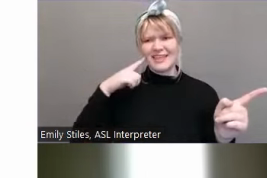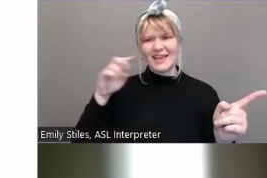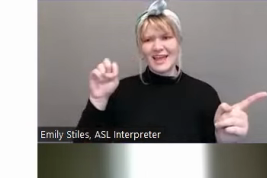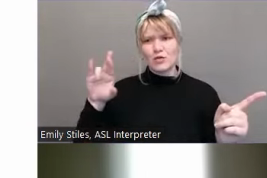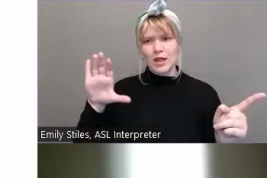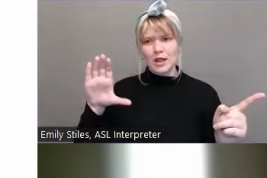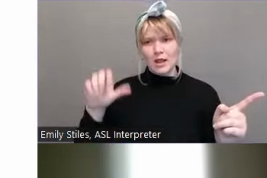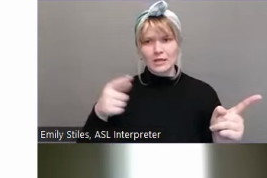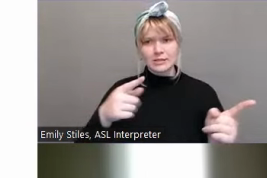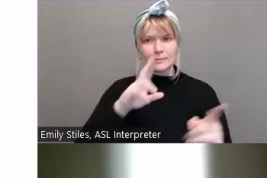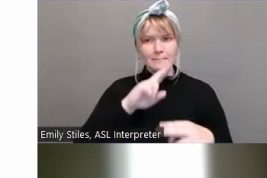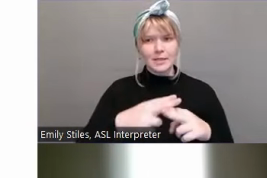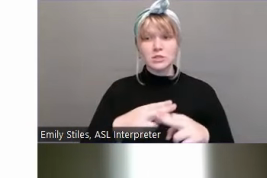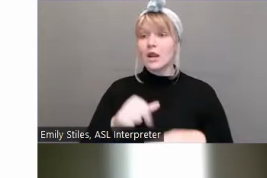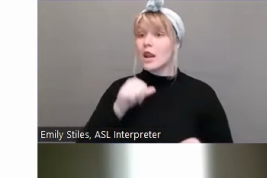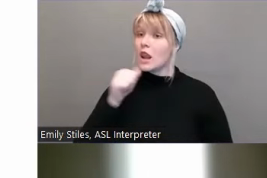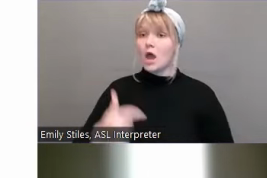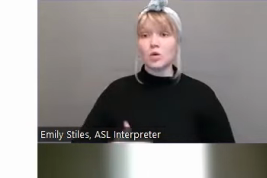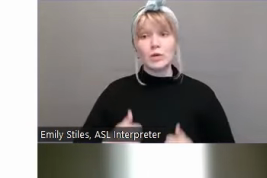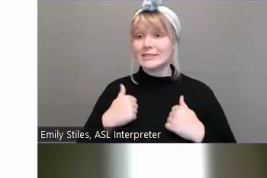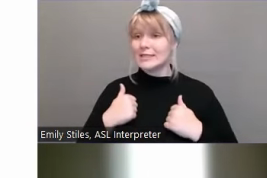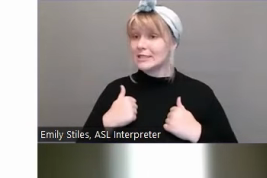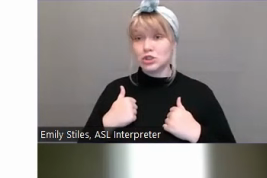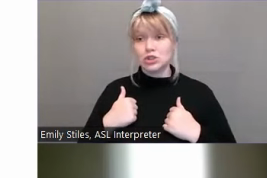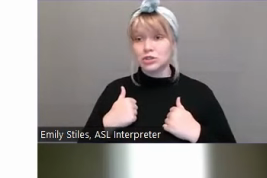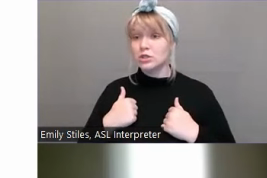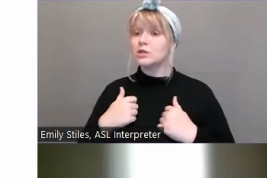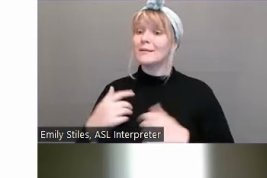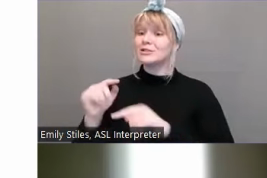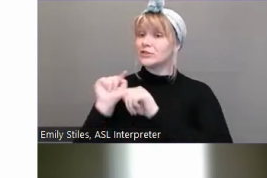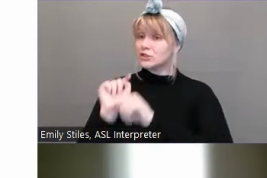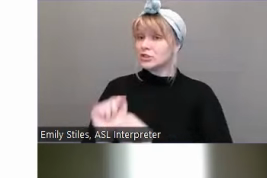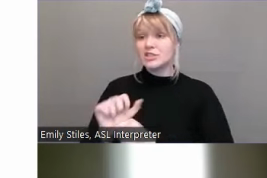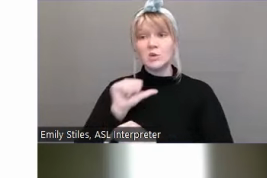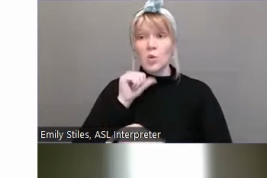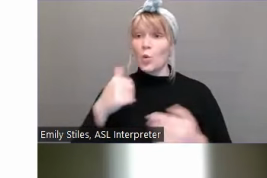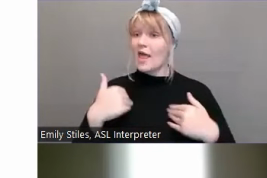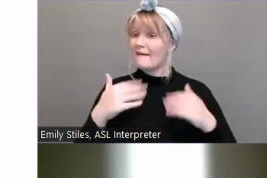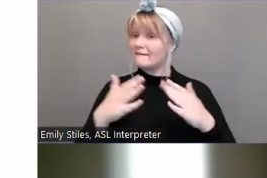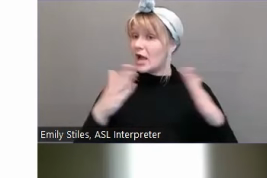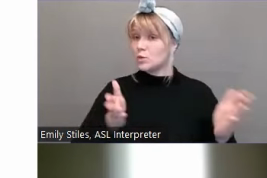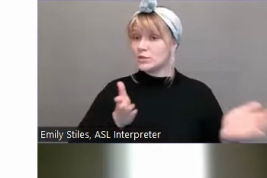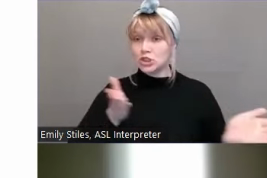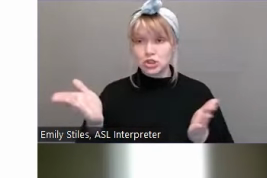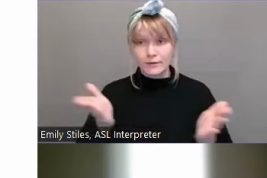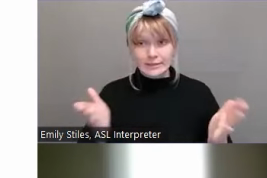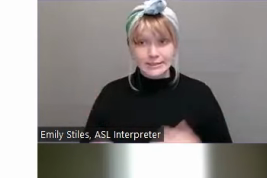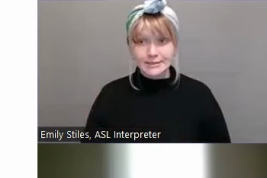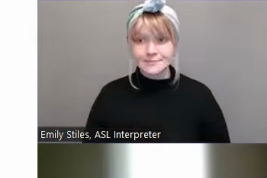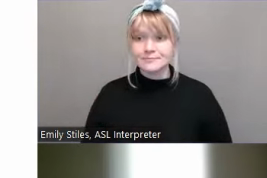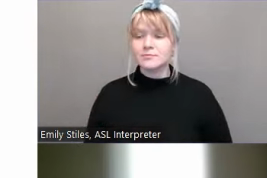CILs traditionally don’t operate housing or residential services; we primarily try